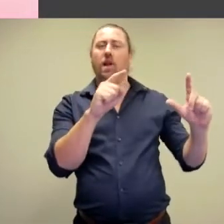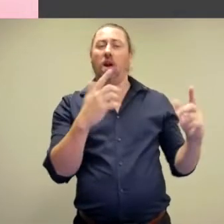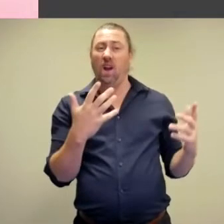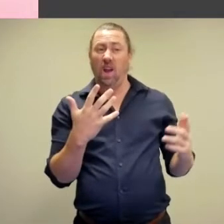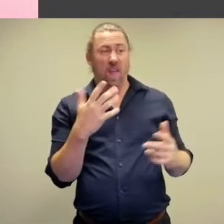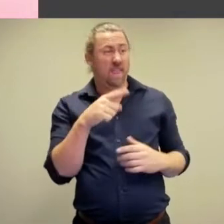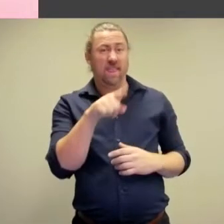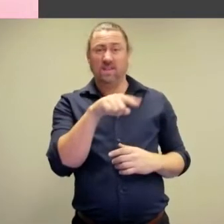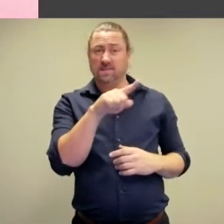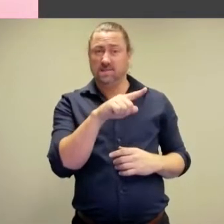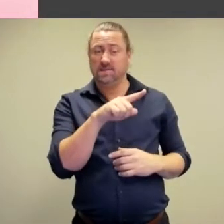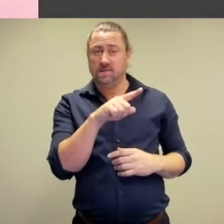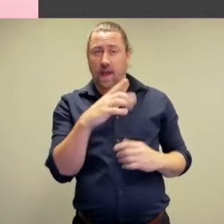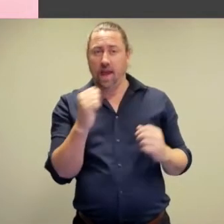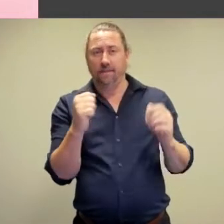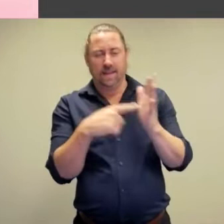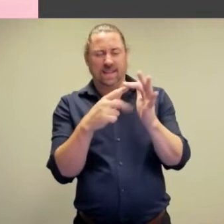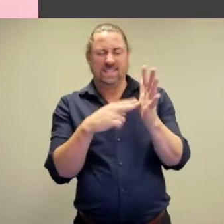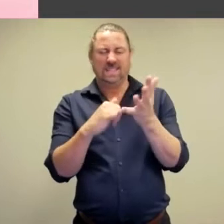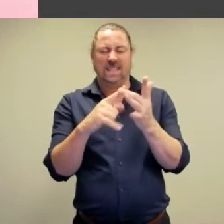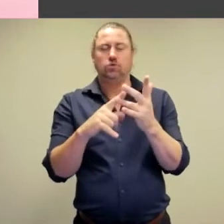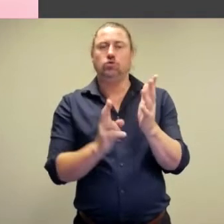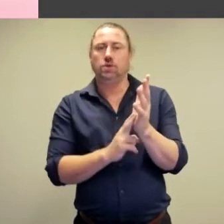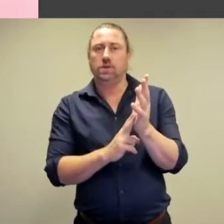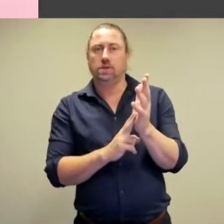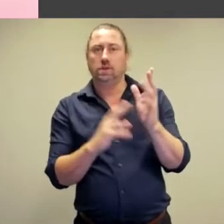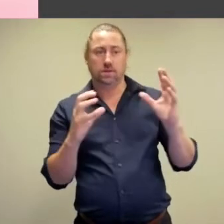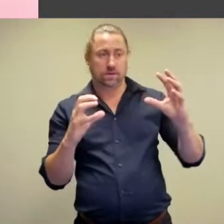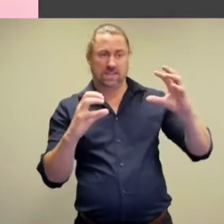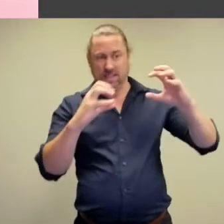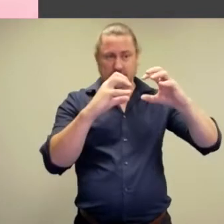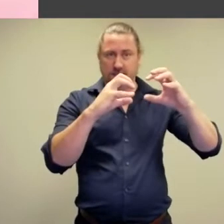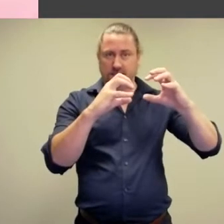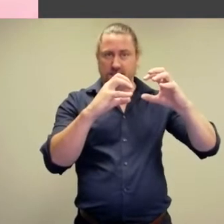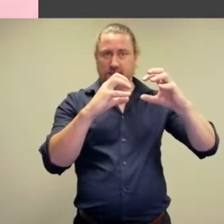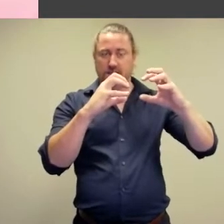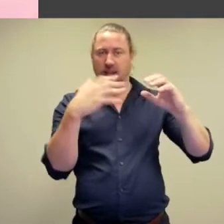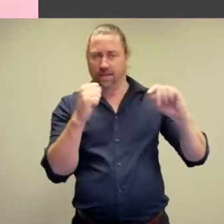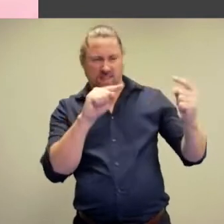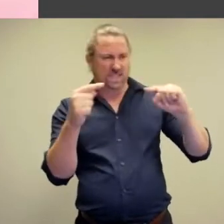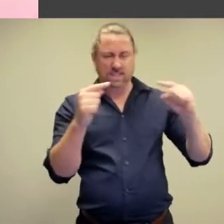undeniable tension between its formal elements. So let's talk about